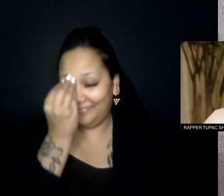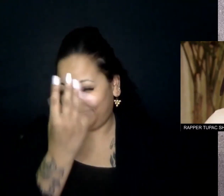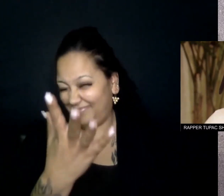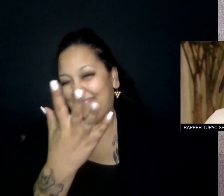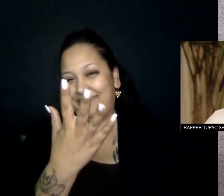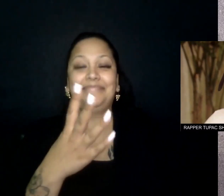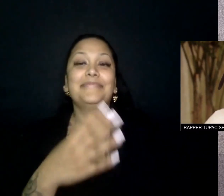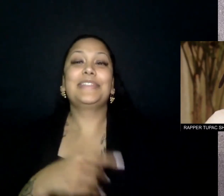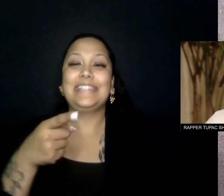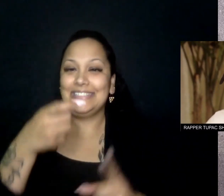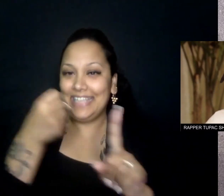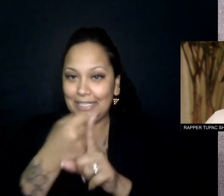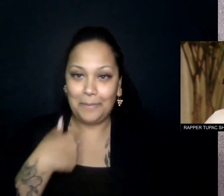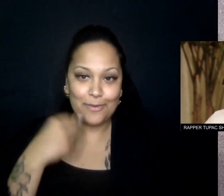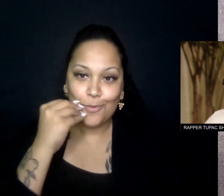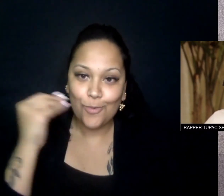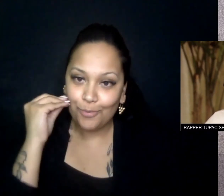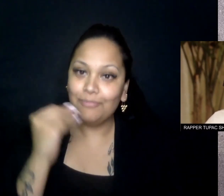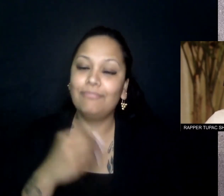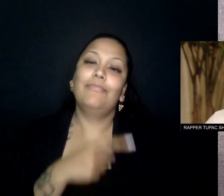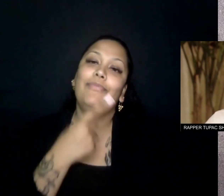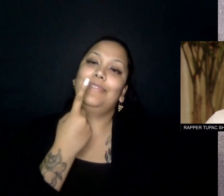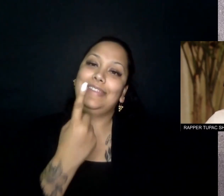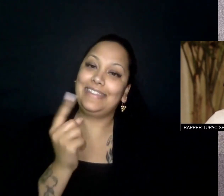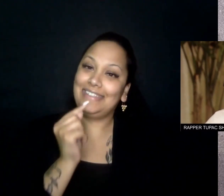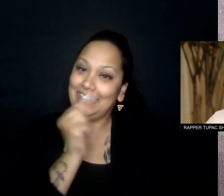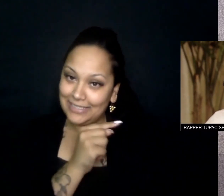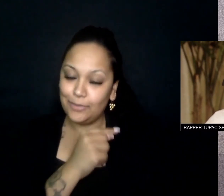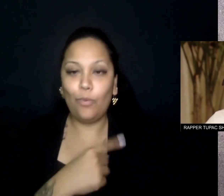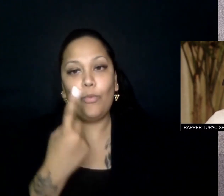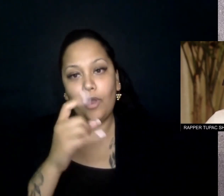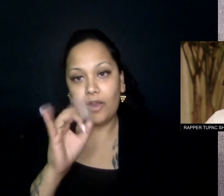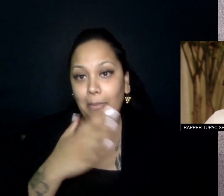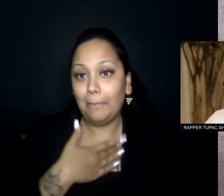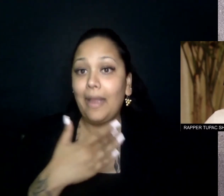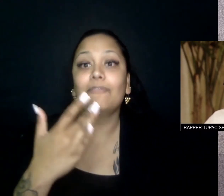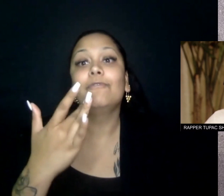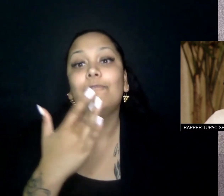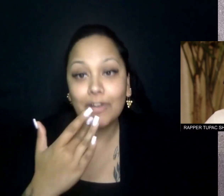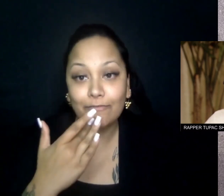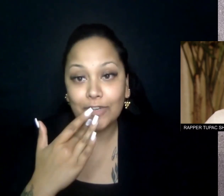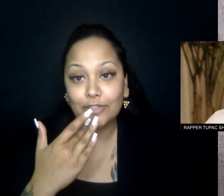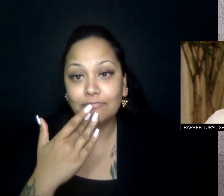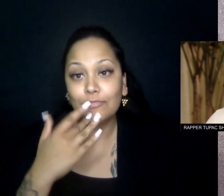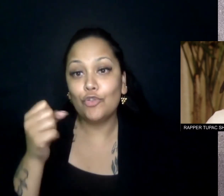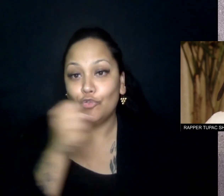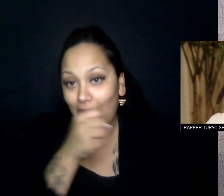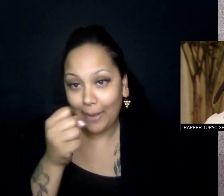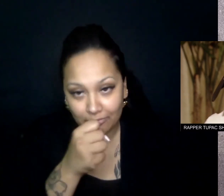I have to let you know this story really hits home for me. He is one of my favorite rappers.